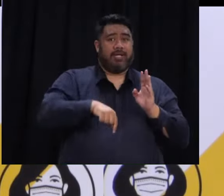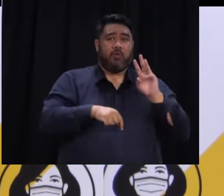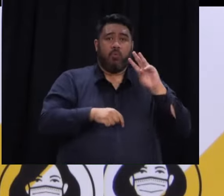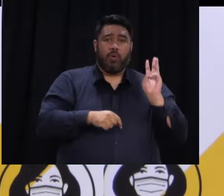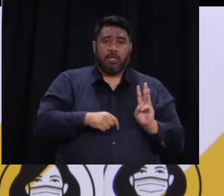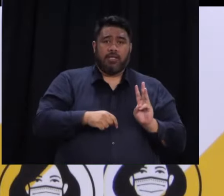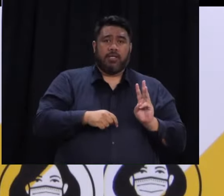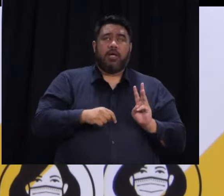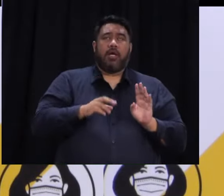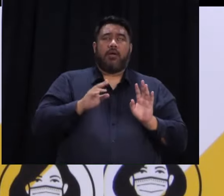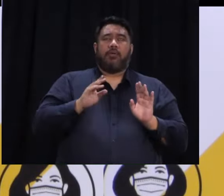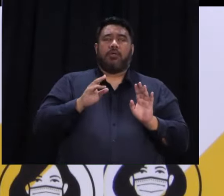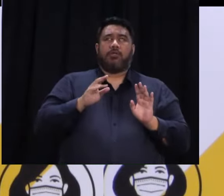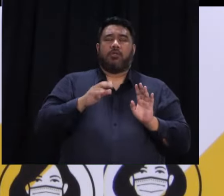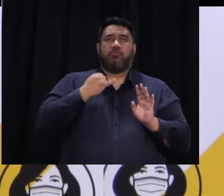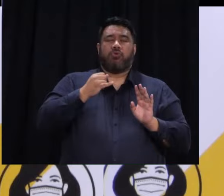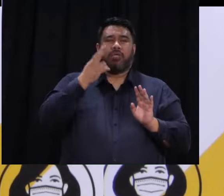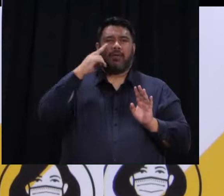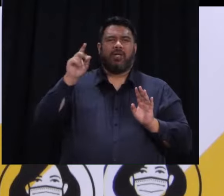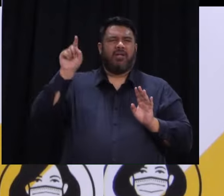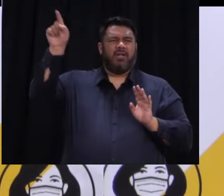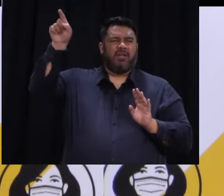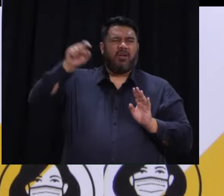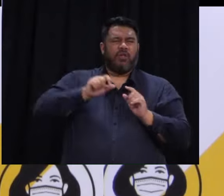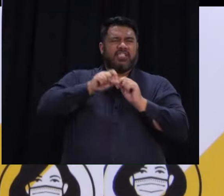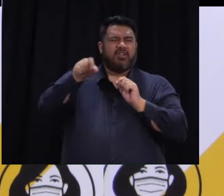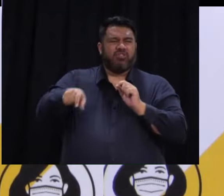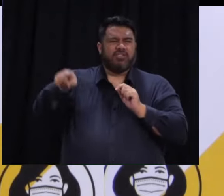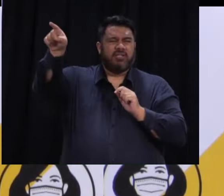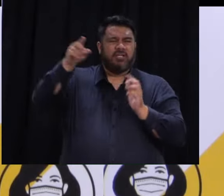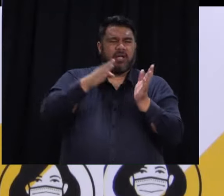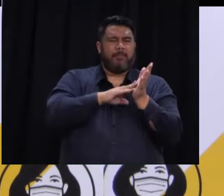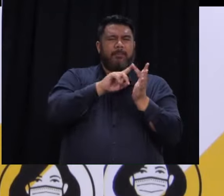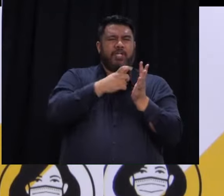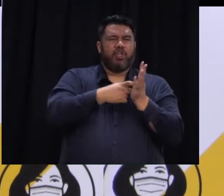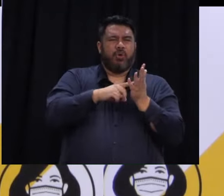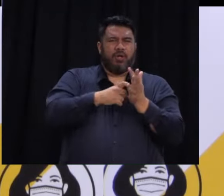In terms of the other facilities, we have got the one